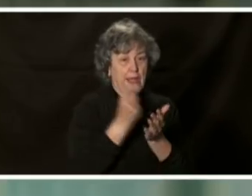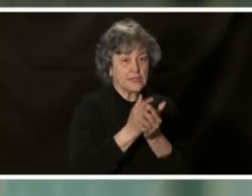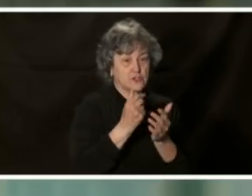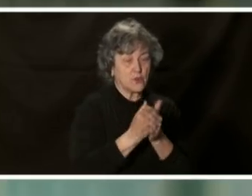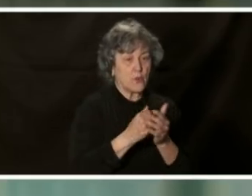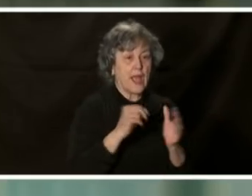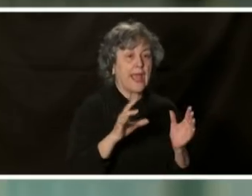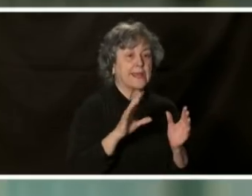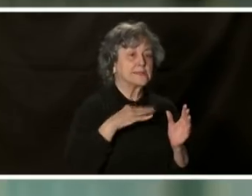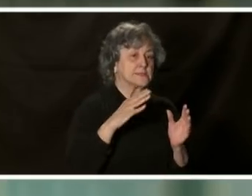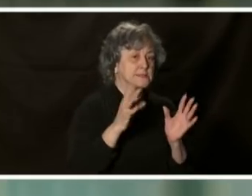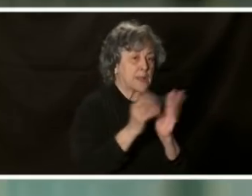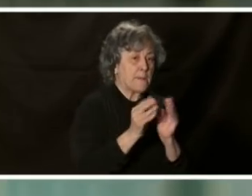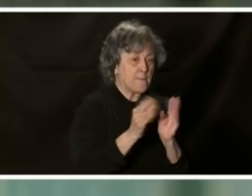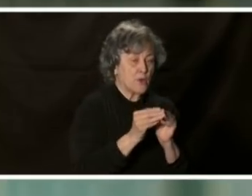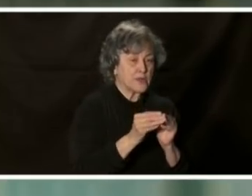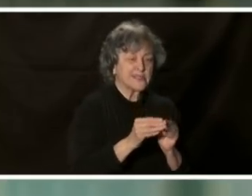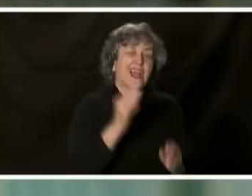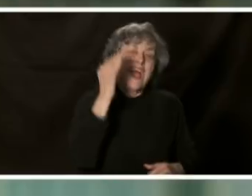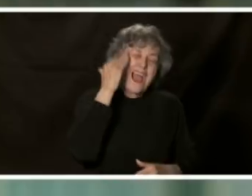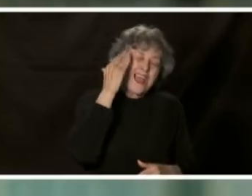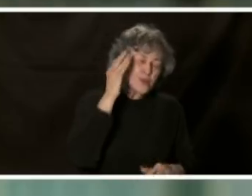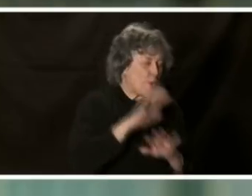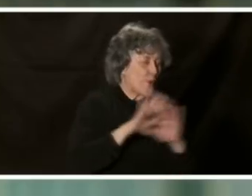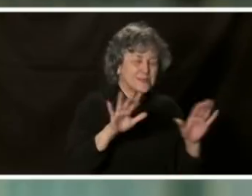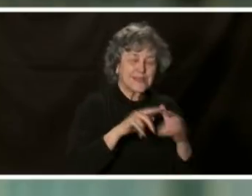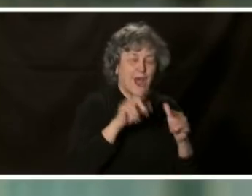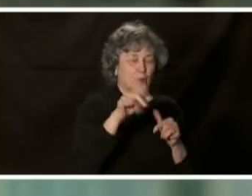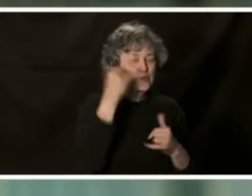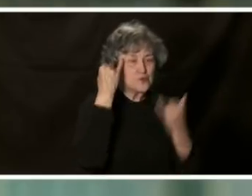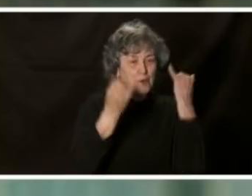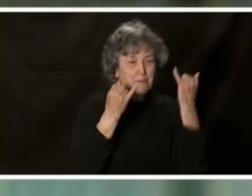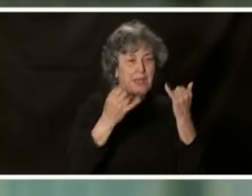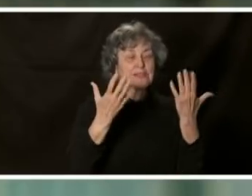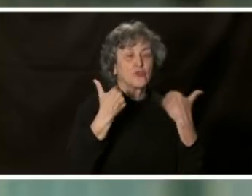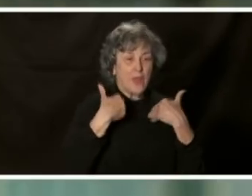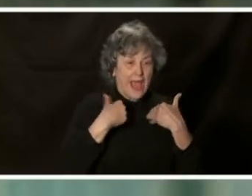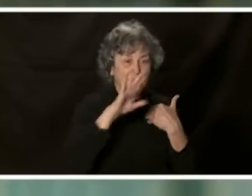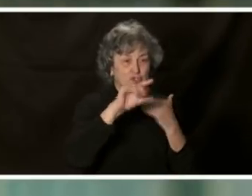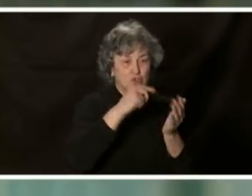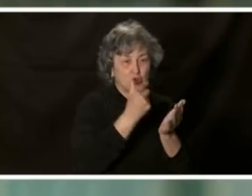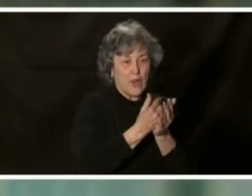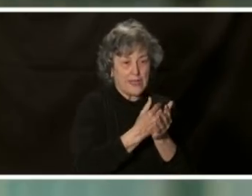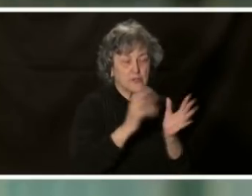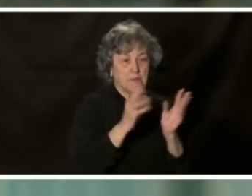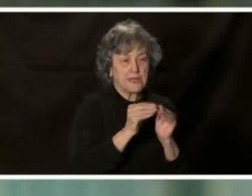I KNOW THIS IS NOT HOW YOU IMAGINED YOUR DOCTORAL HOODING CEREMONY AND MASTER'S COMMENCEMENT.